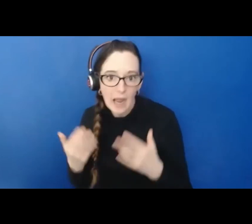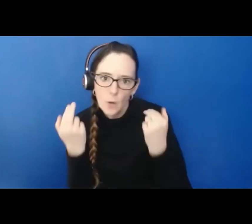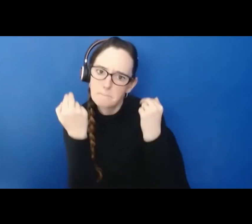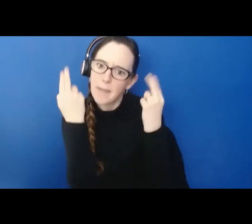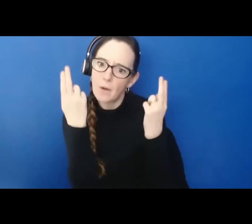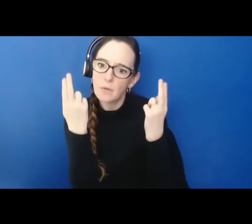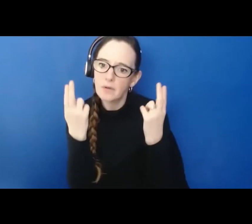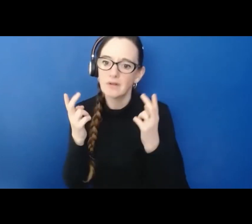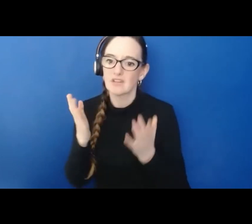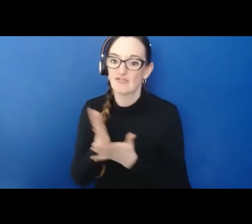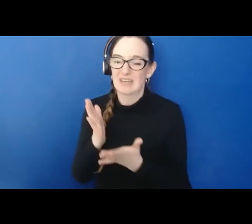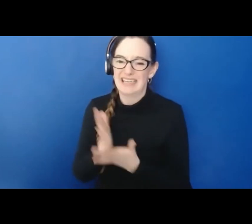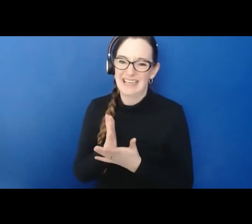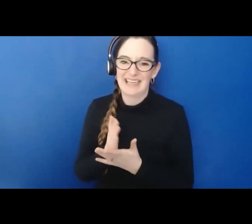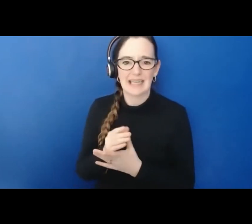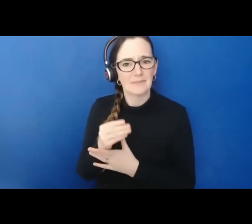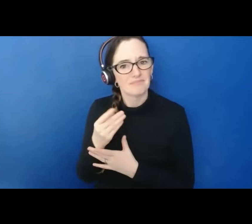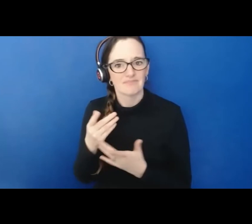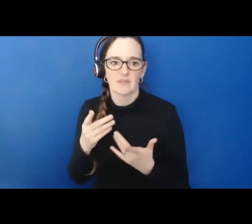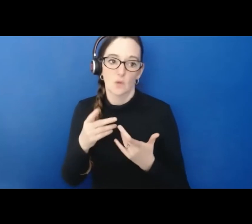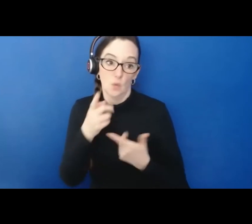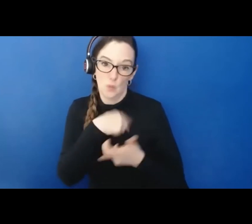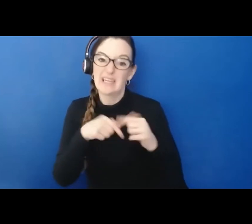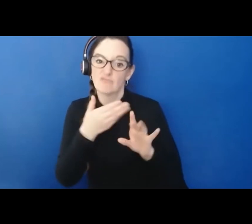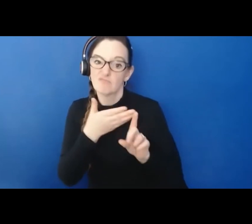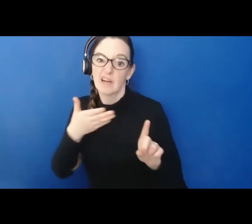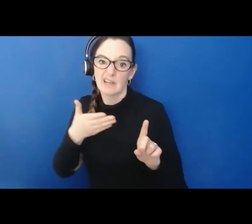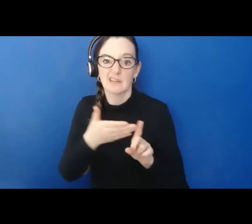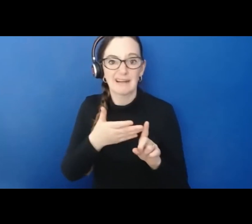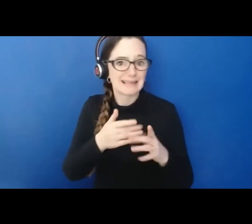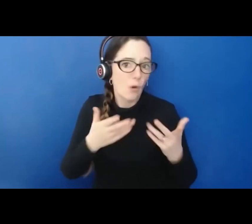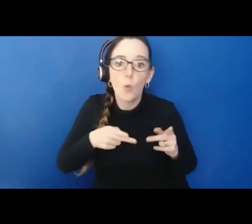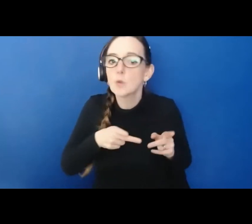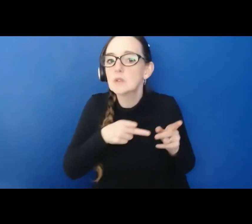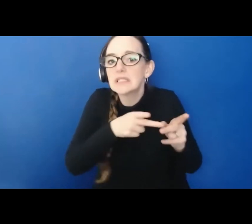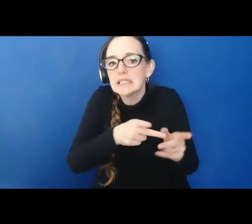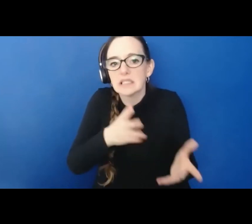by its system, whether that be classes, race, or gender based.